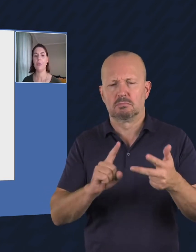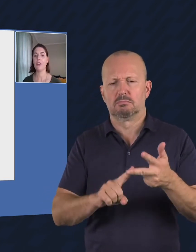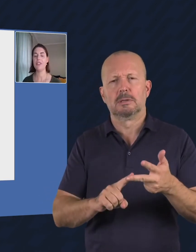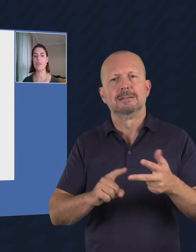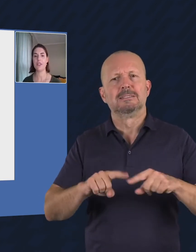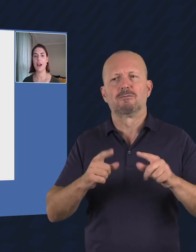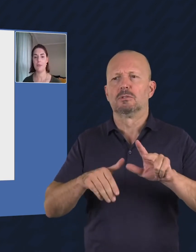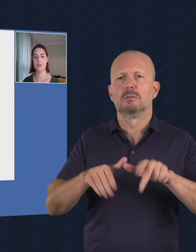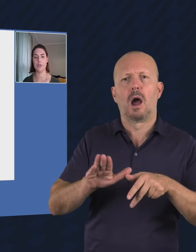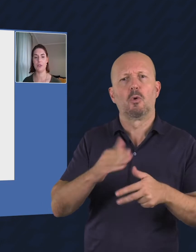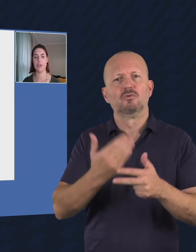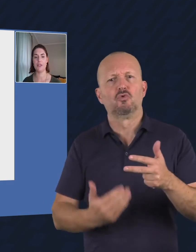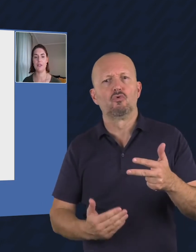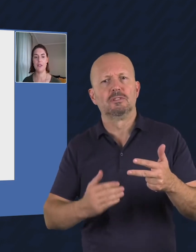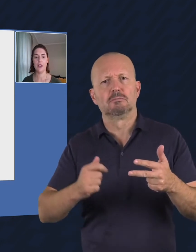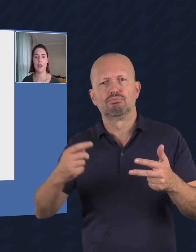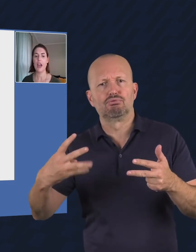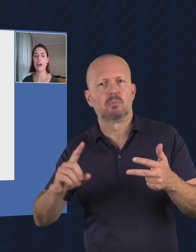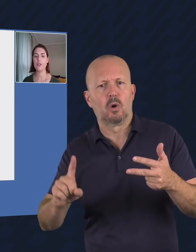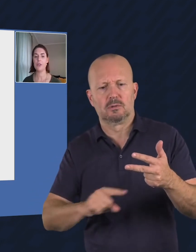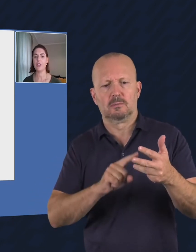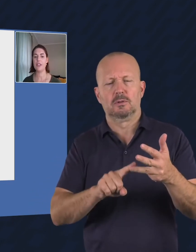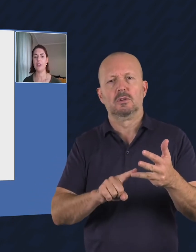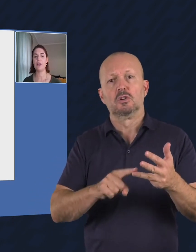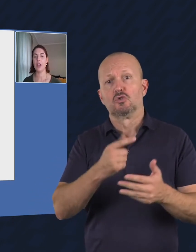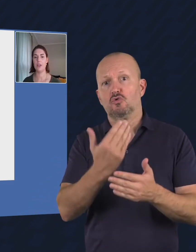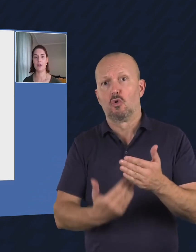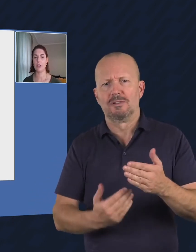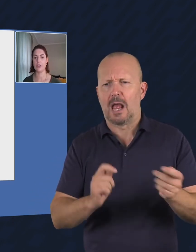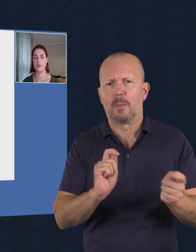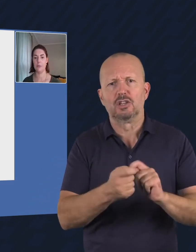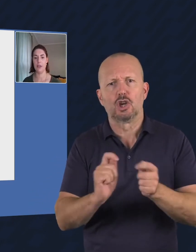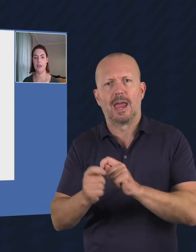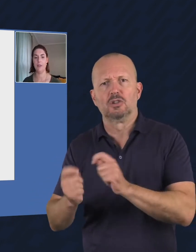What are different types of stories? How does storytelling change across different media?